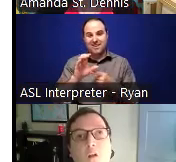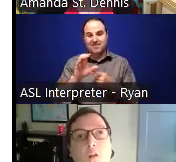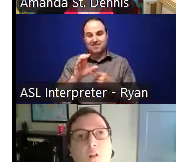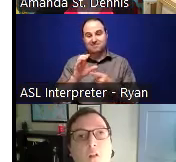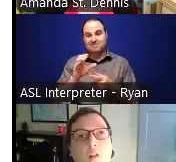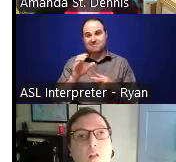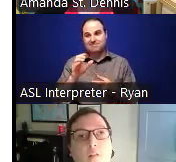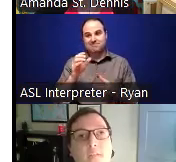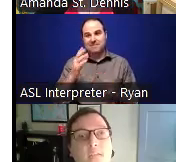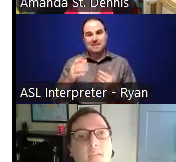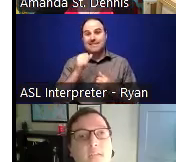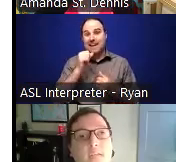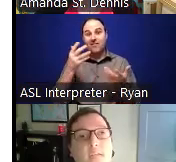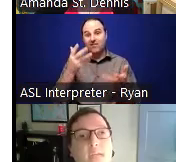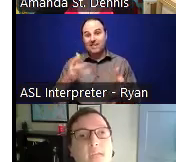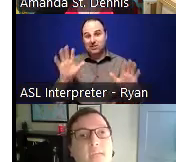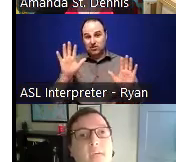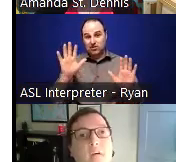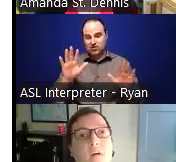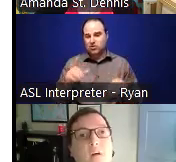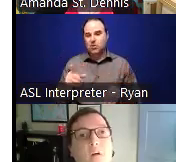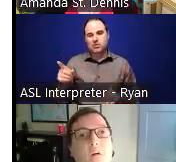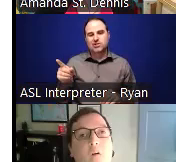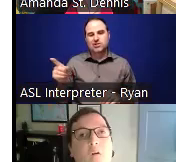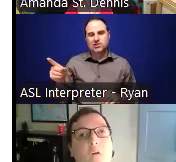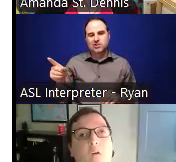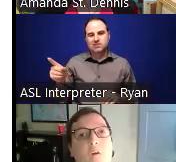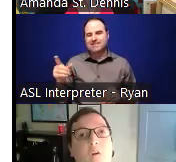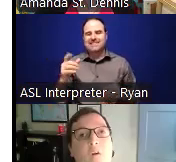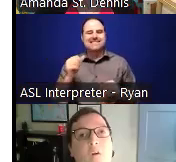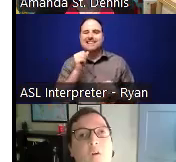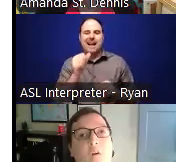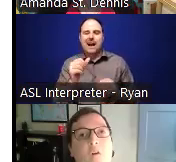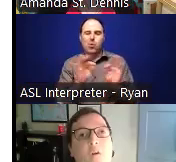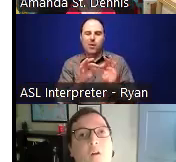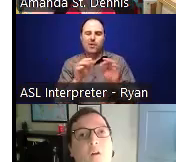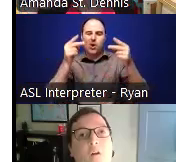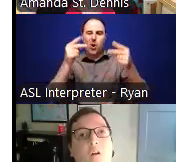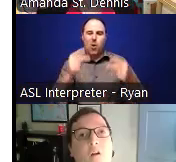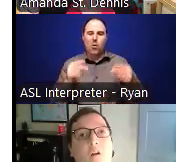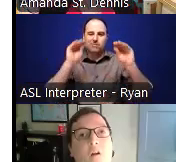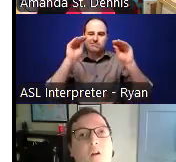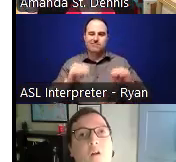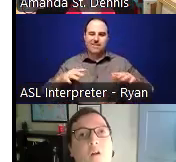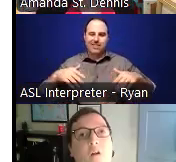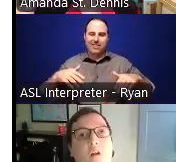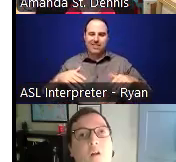out so that initially Danny could contribute and give feedback. But I know Amanda and I and other